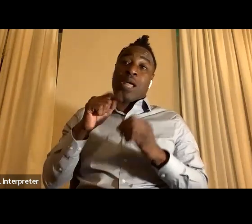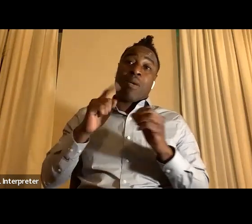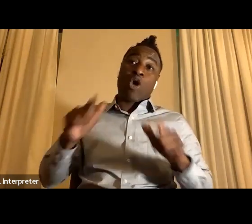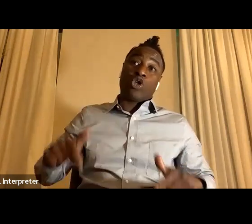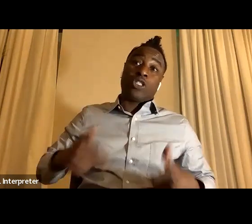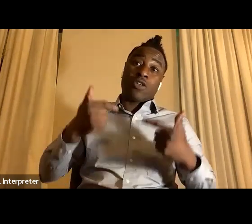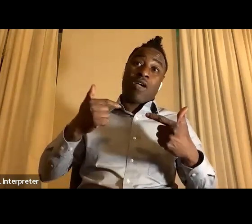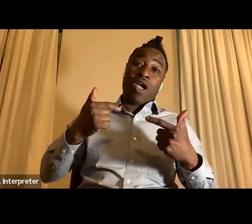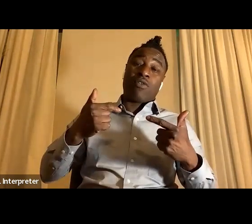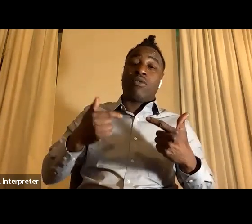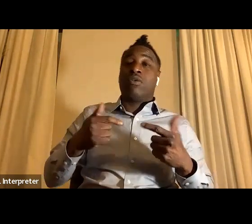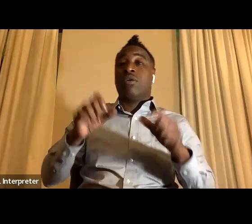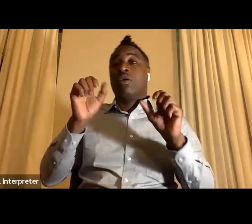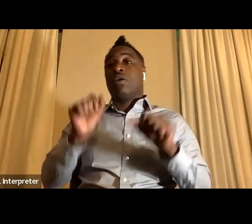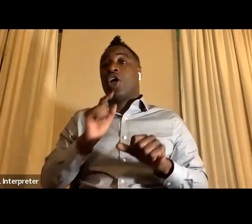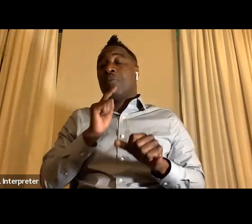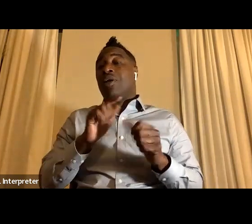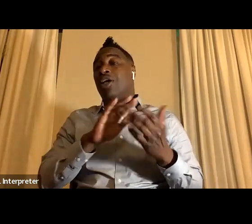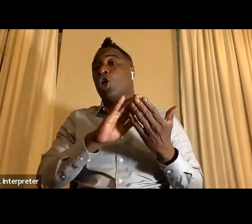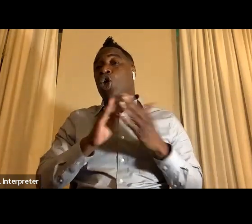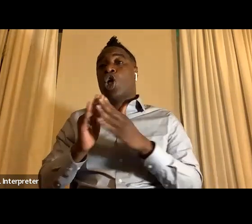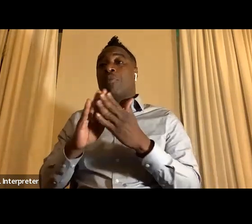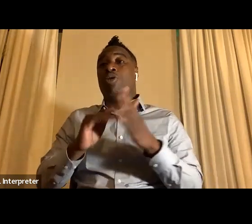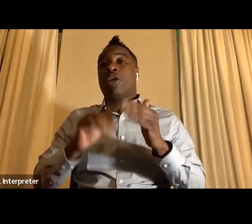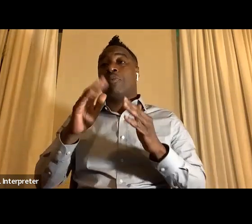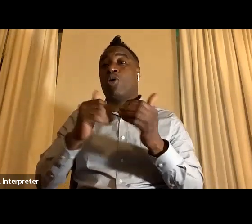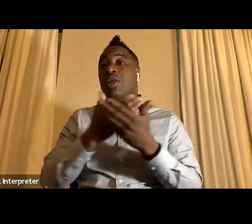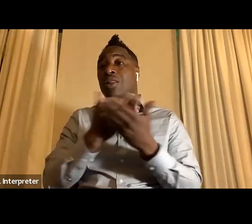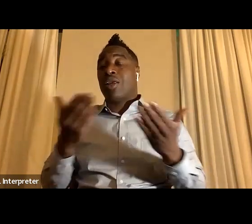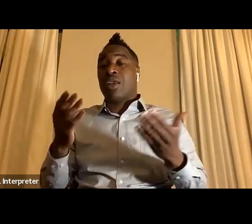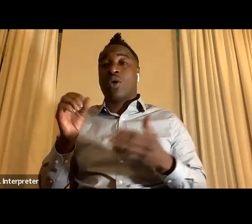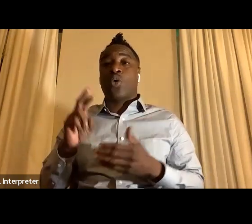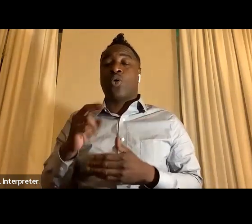building thing, or even something that's as an intimate thing between our families.